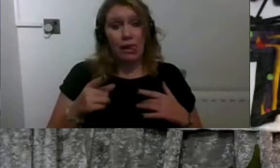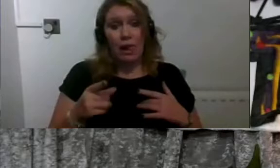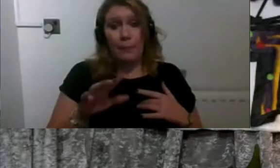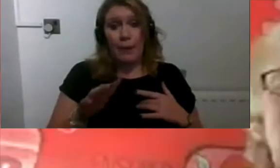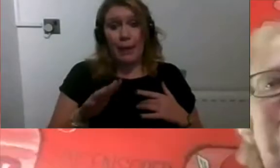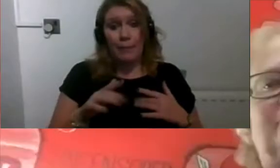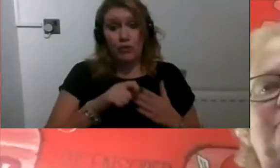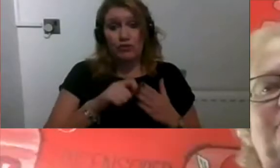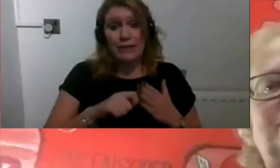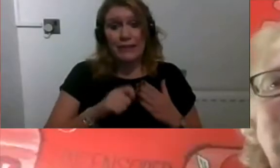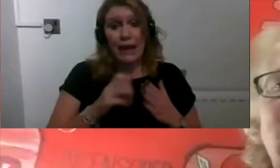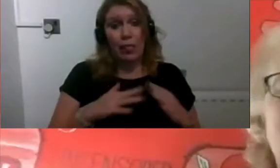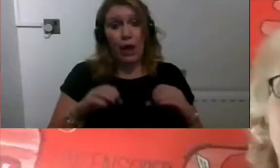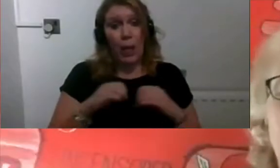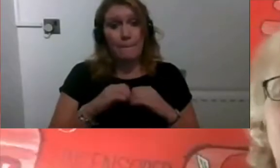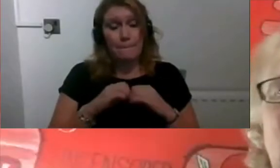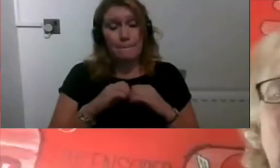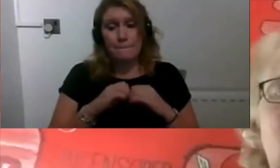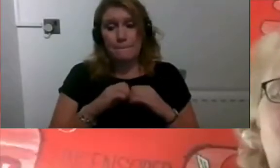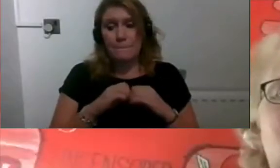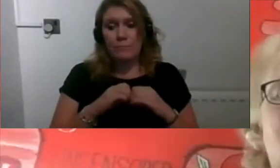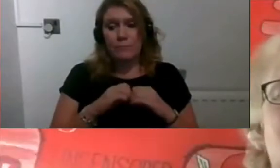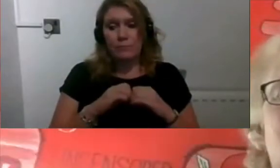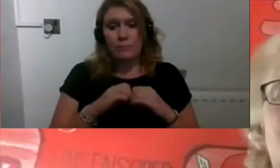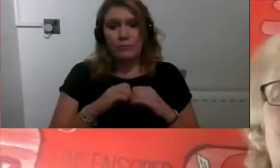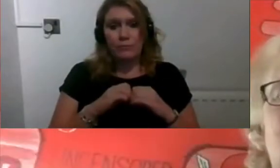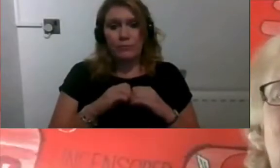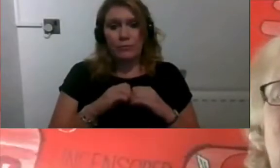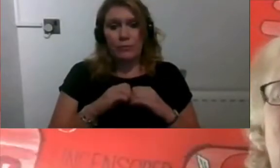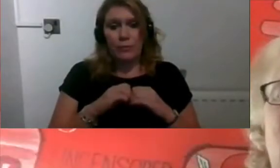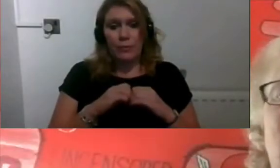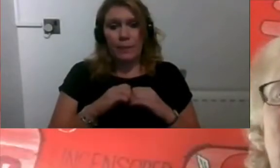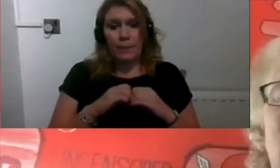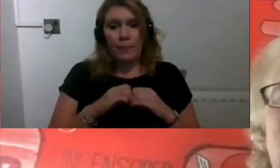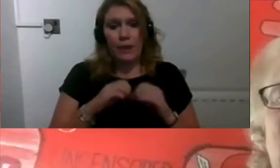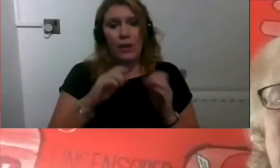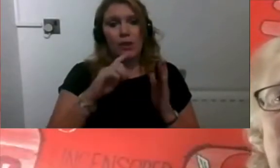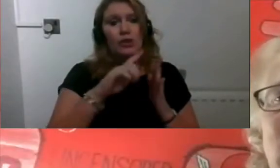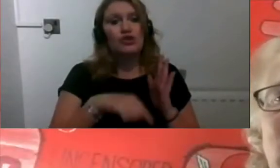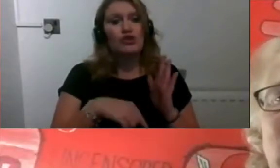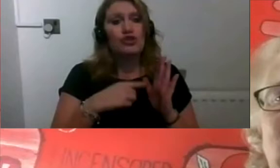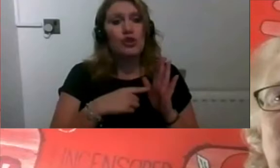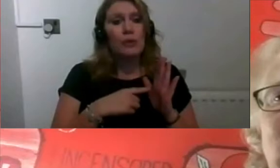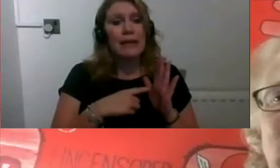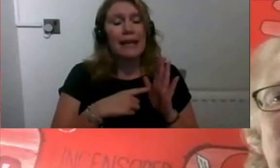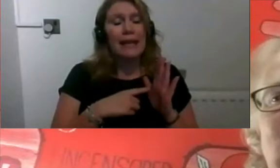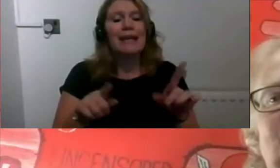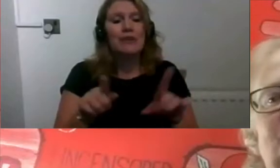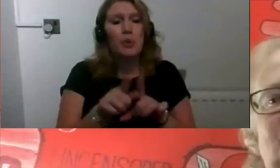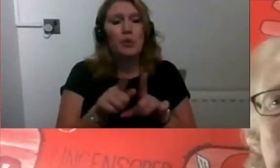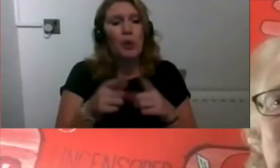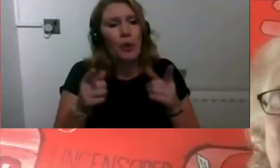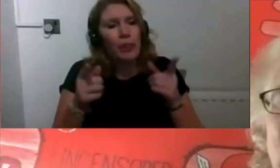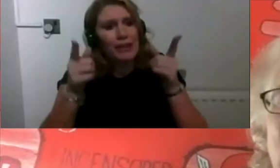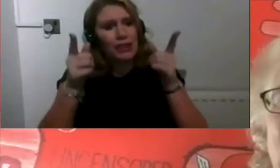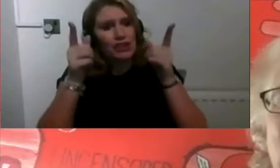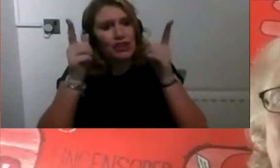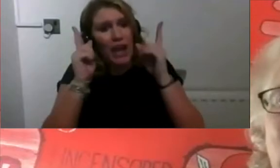ones you have written at the club isn't it? I have to say for anybody who doesn't know, Julie is also the Chair of Together